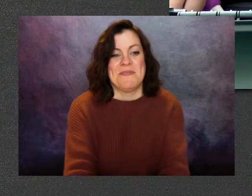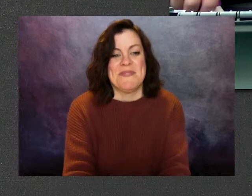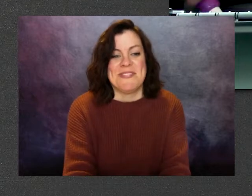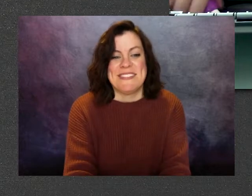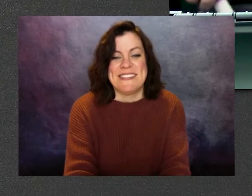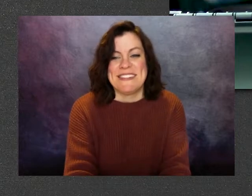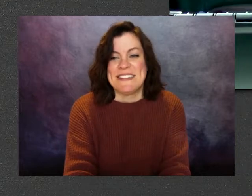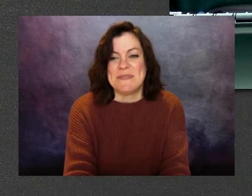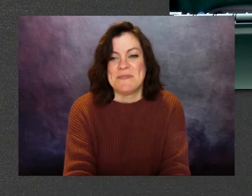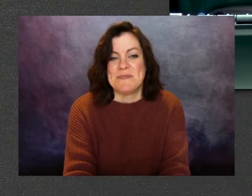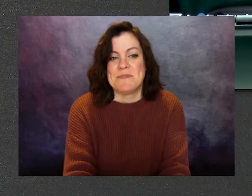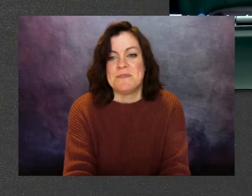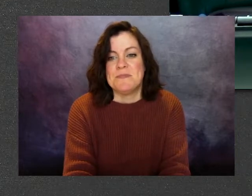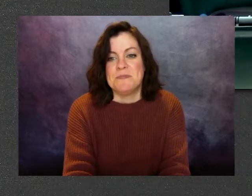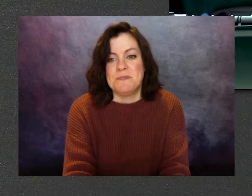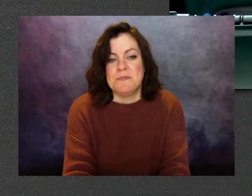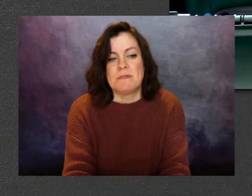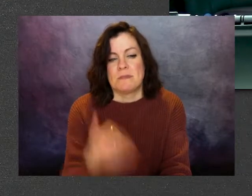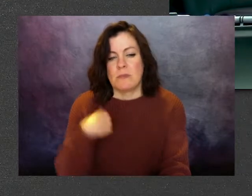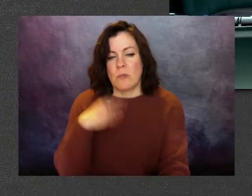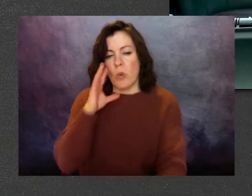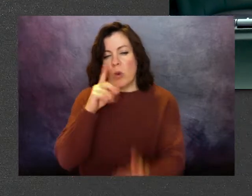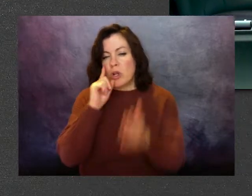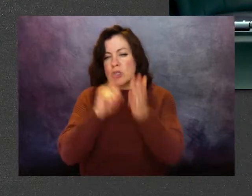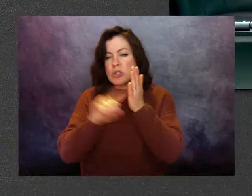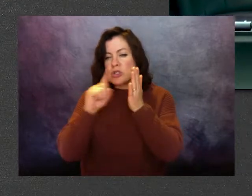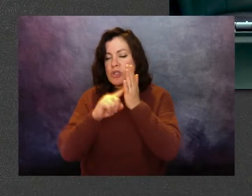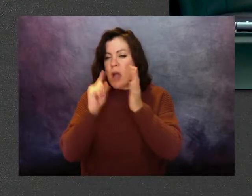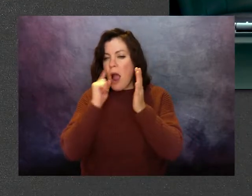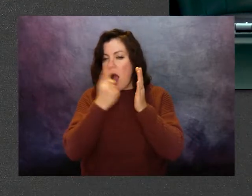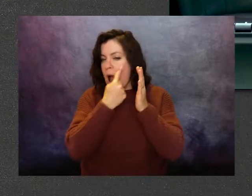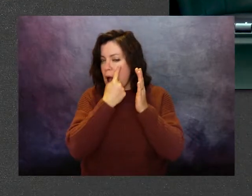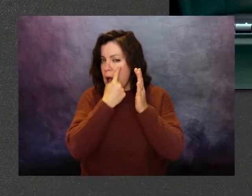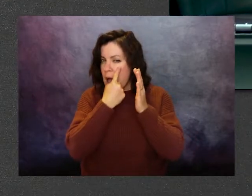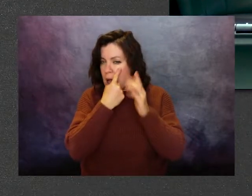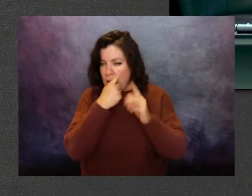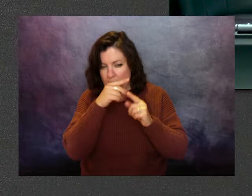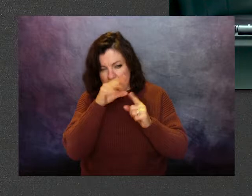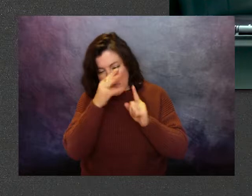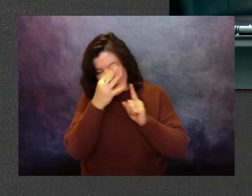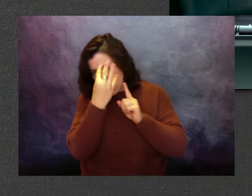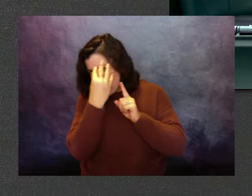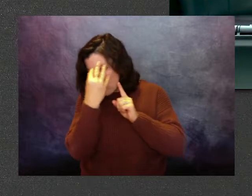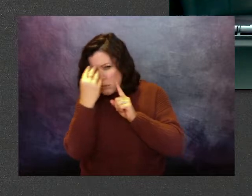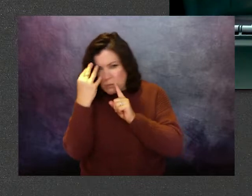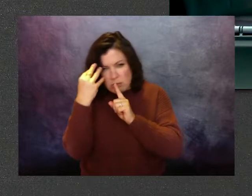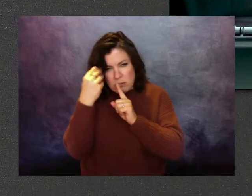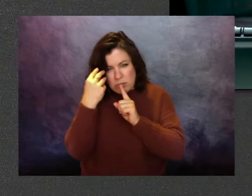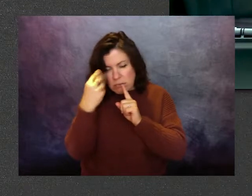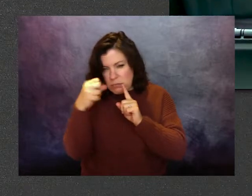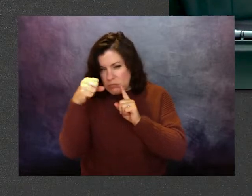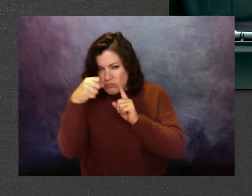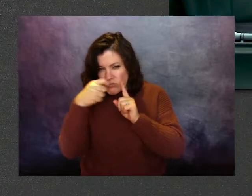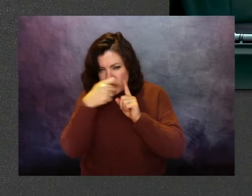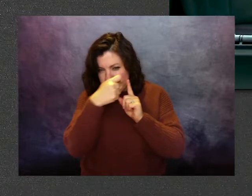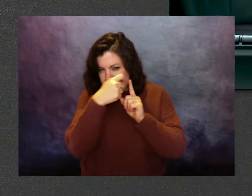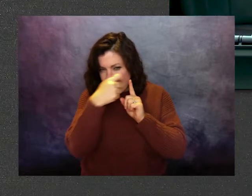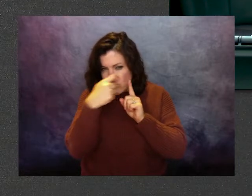I'm just going to check her eyes and ears yep, and, yep, good.